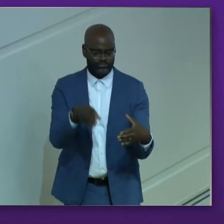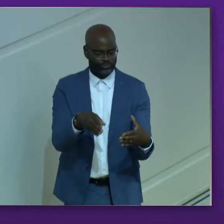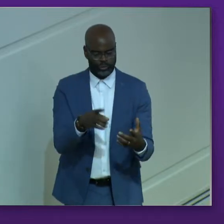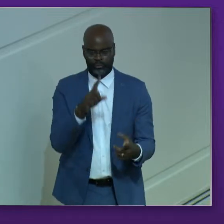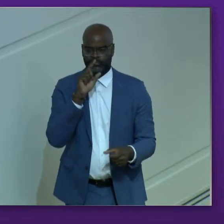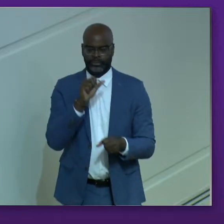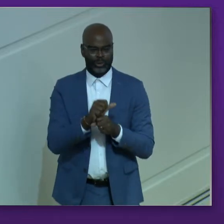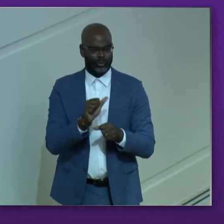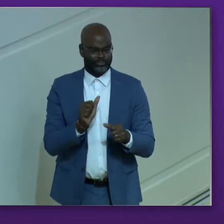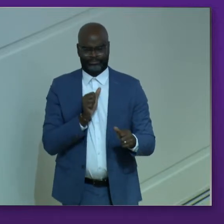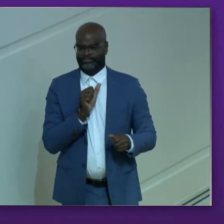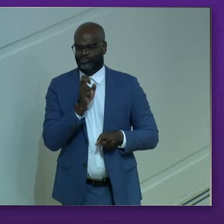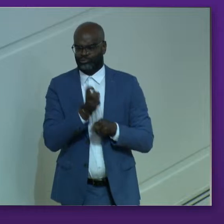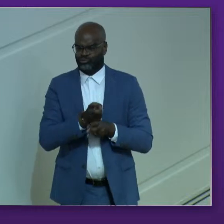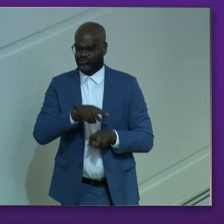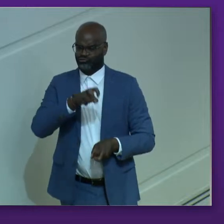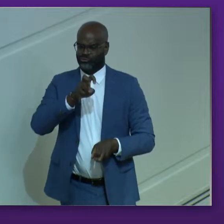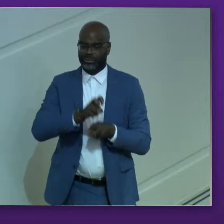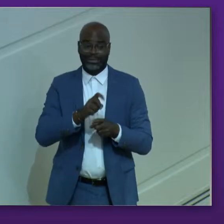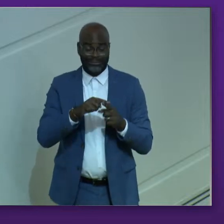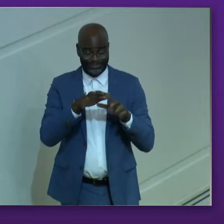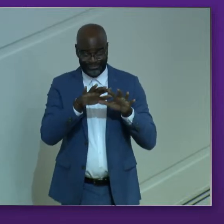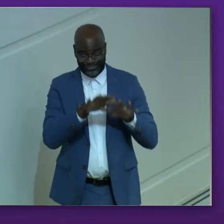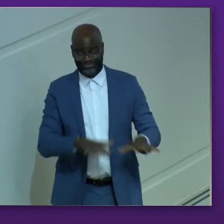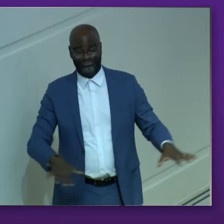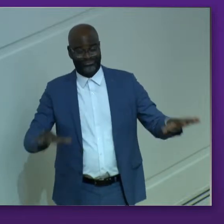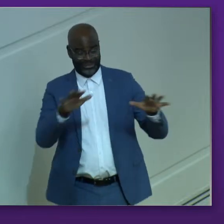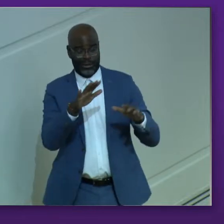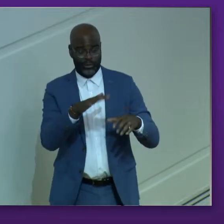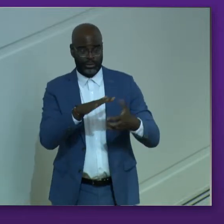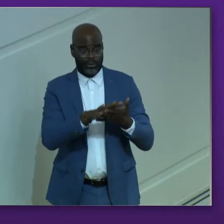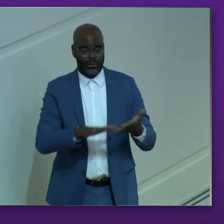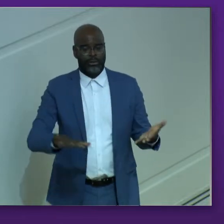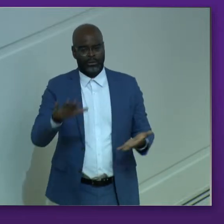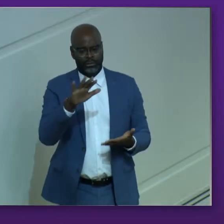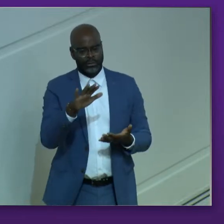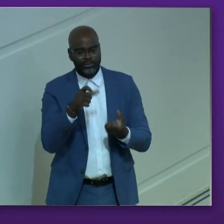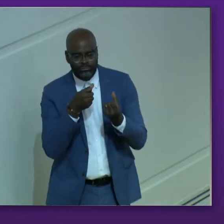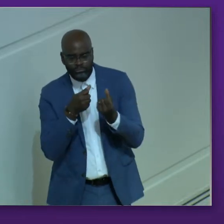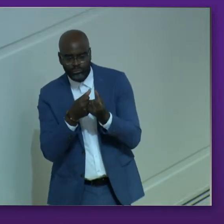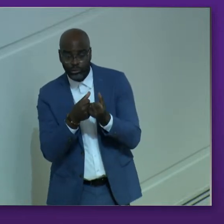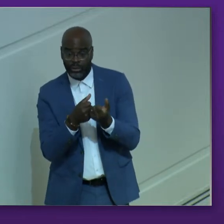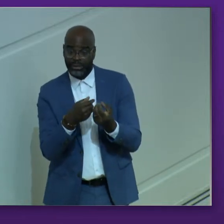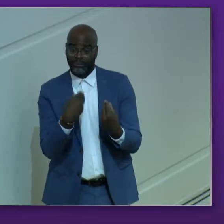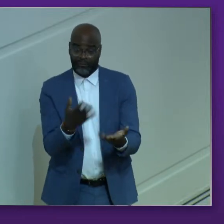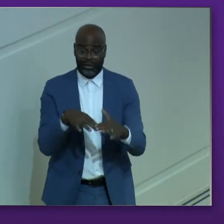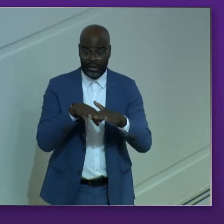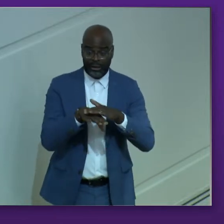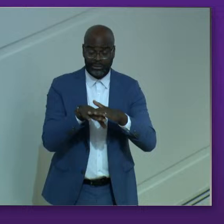RECOGNITION. BUT TODAY WE TAKE A MOMENT TO HIGHLIGHT THE EXTRAORDINARY WORK BEING DONE